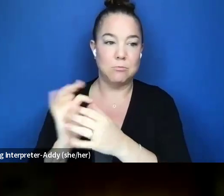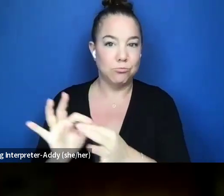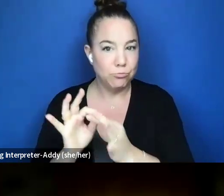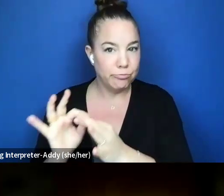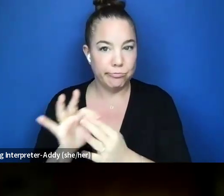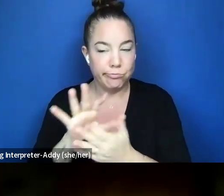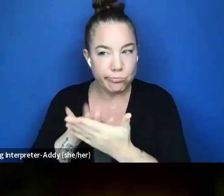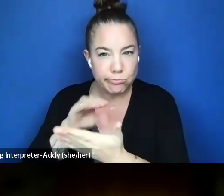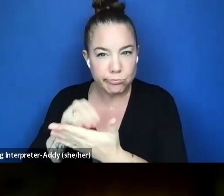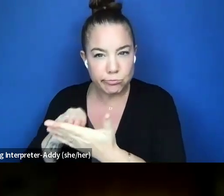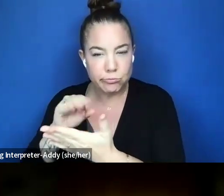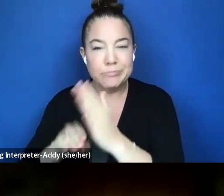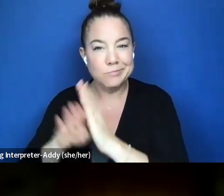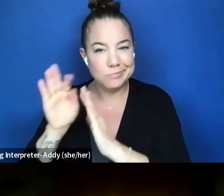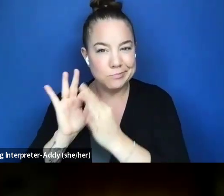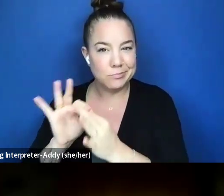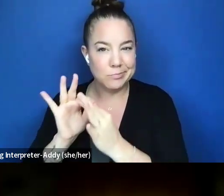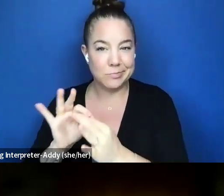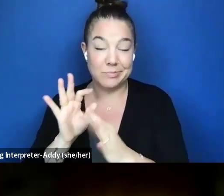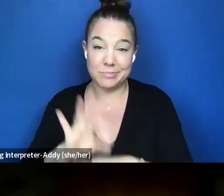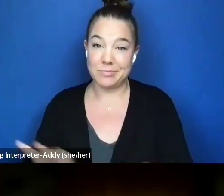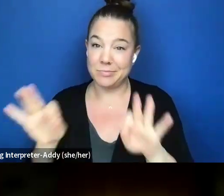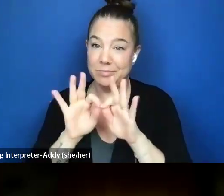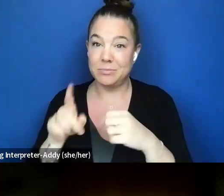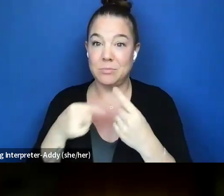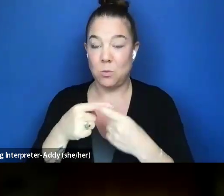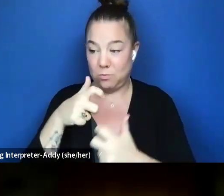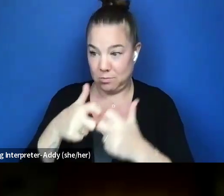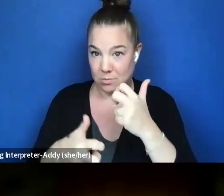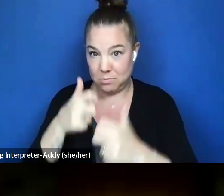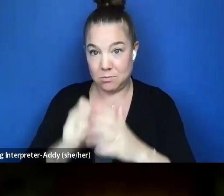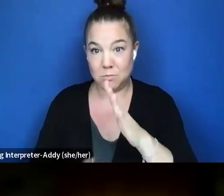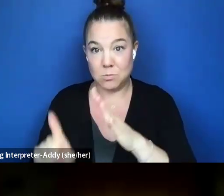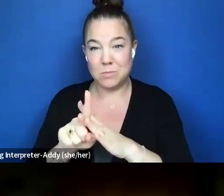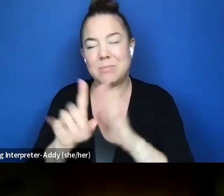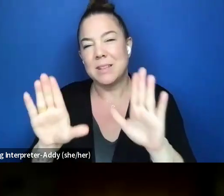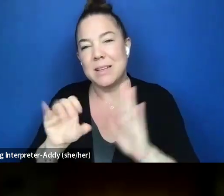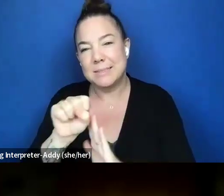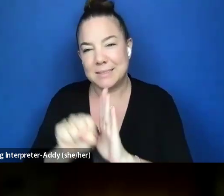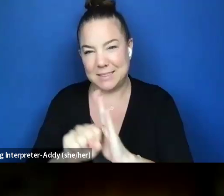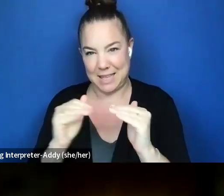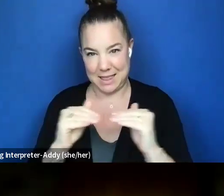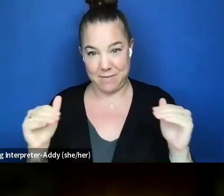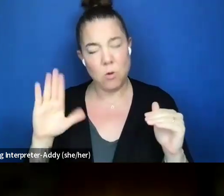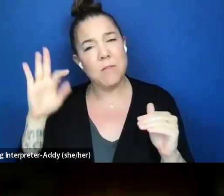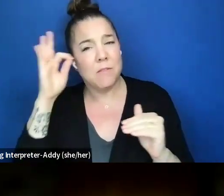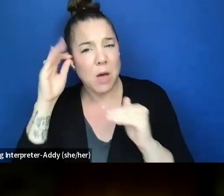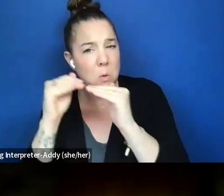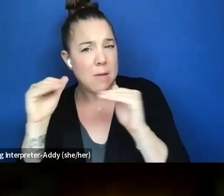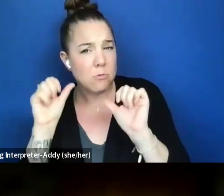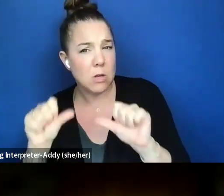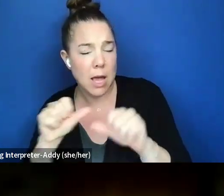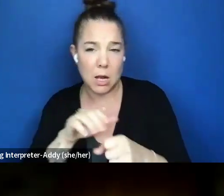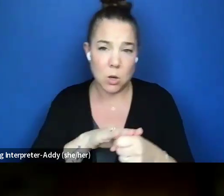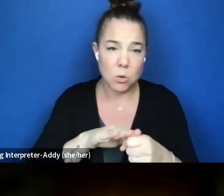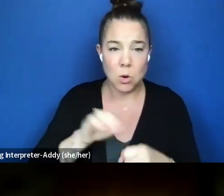Brooke Wilson (she/her): just like develop that relationship. Because then when you do have issues, this is more on a state level, you can do it on a Federal level. You could do it on a local level like it.